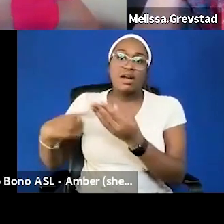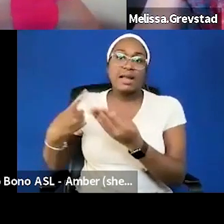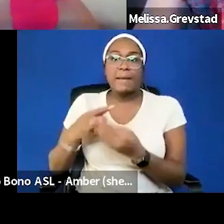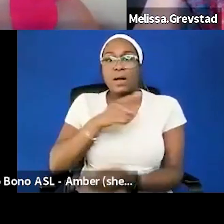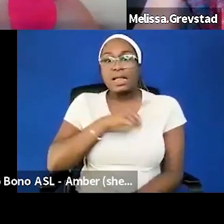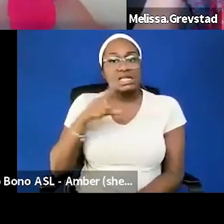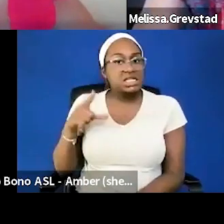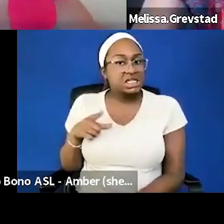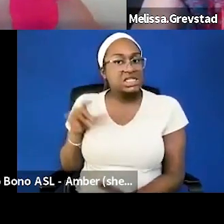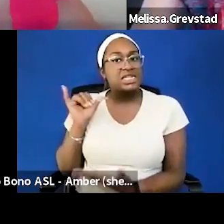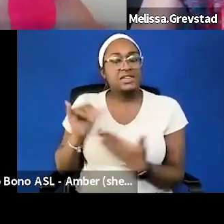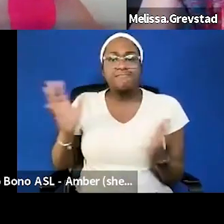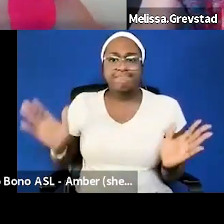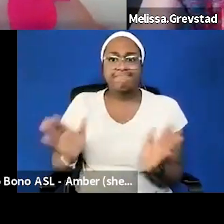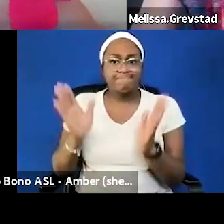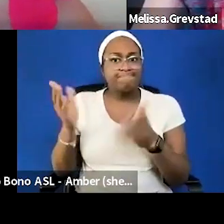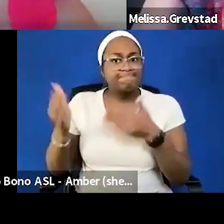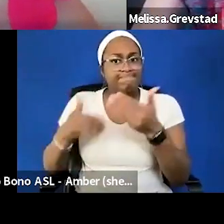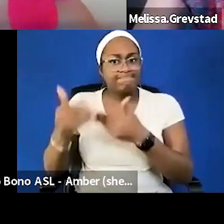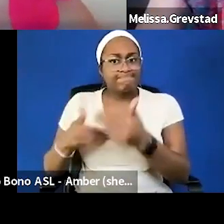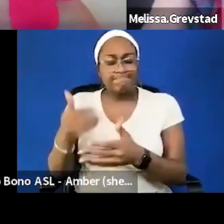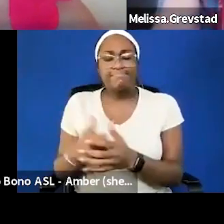really gaining momentum and traction as part of this work.